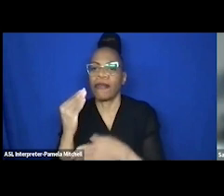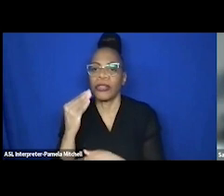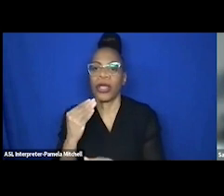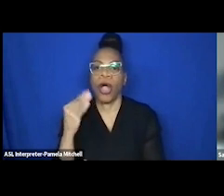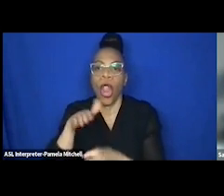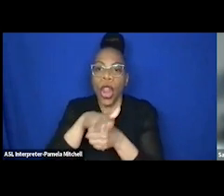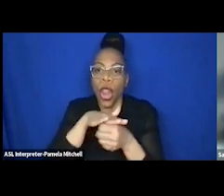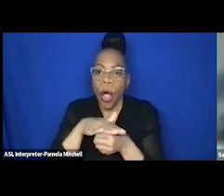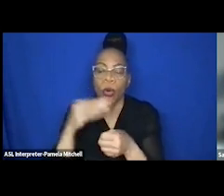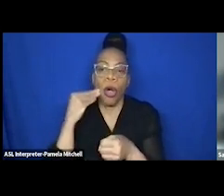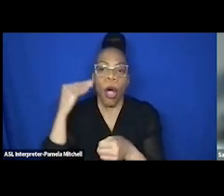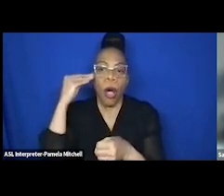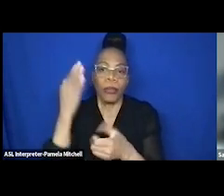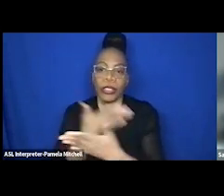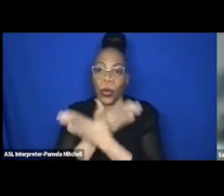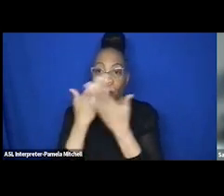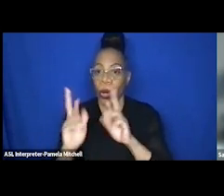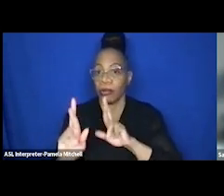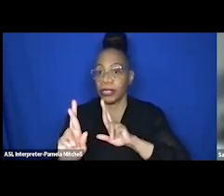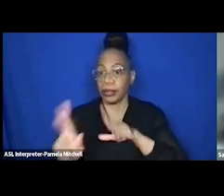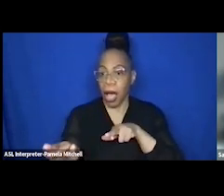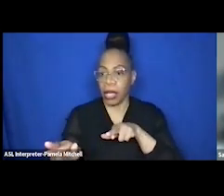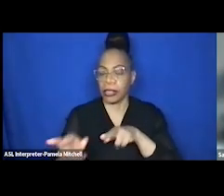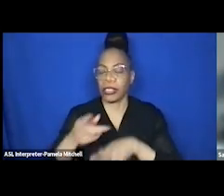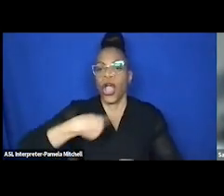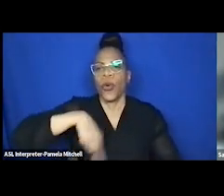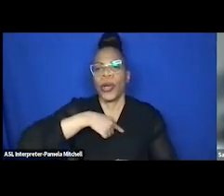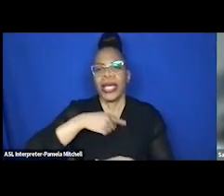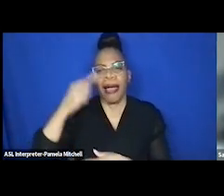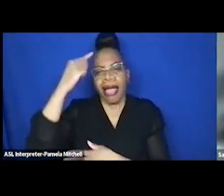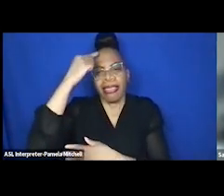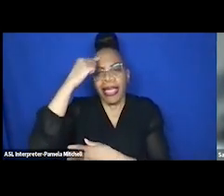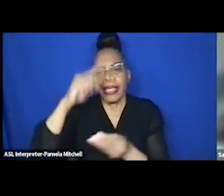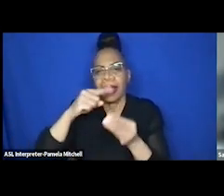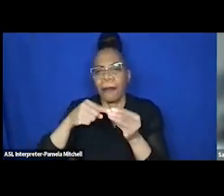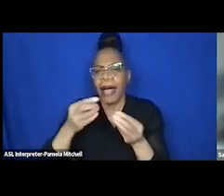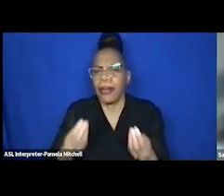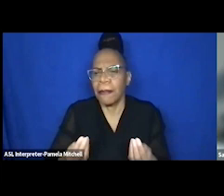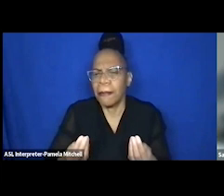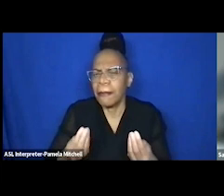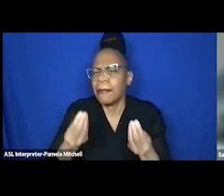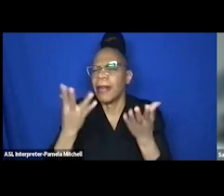So when we are thinking about, you know, the myriad of different kind of community partners and systems involved, we have,